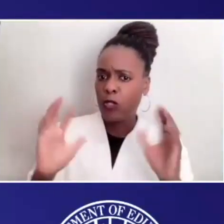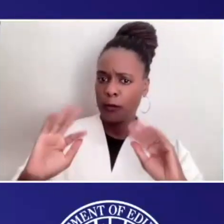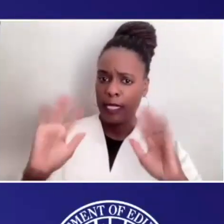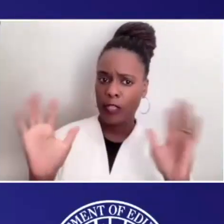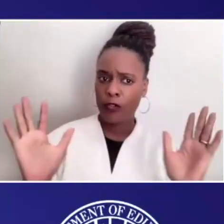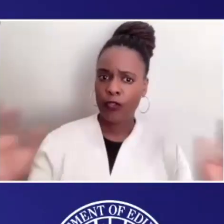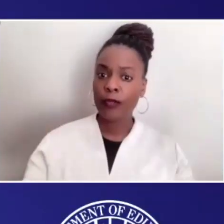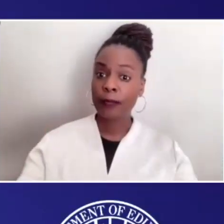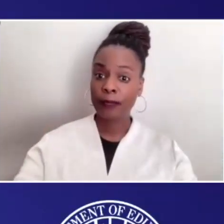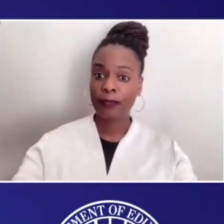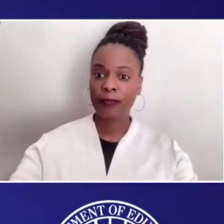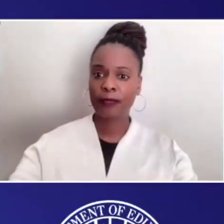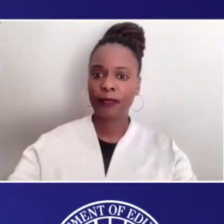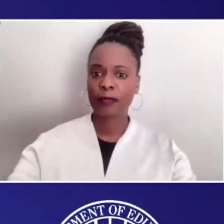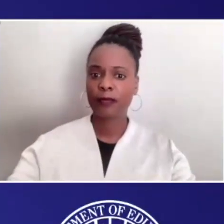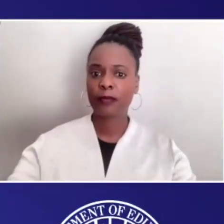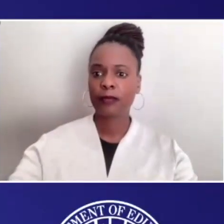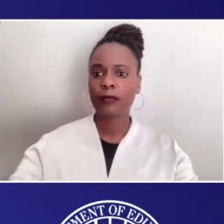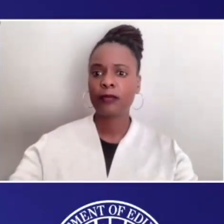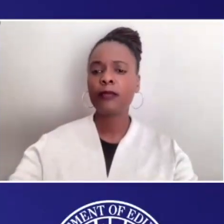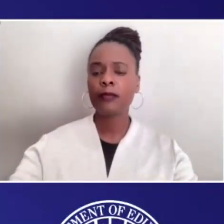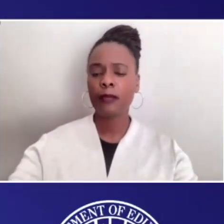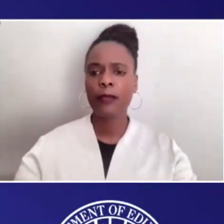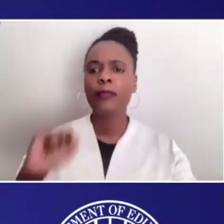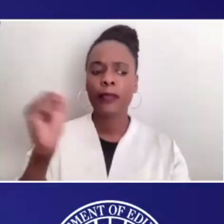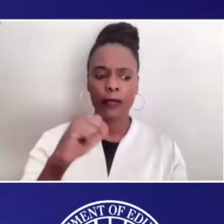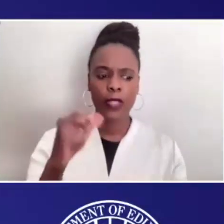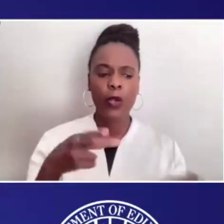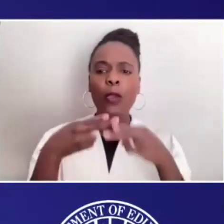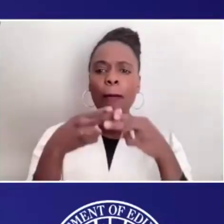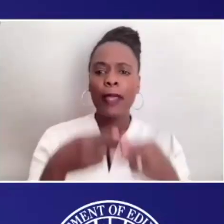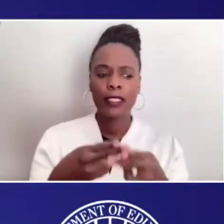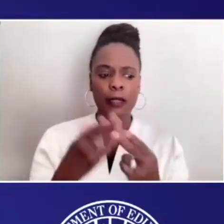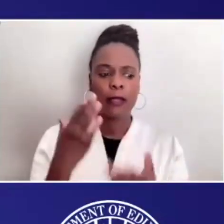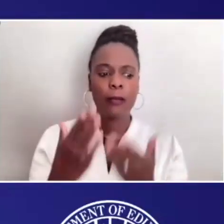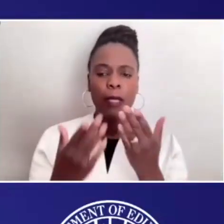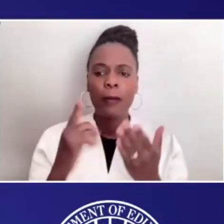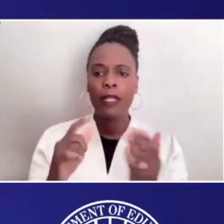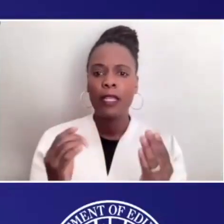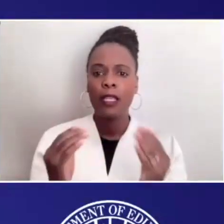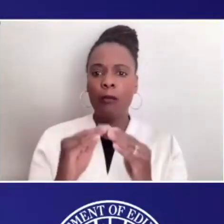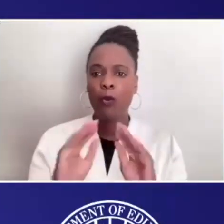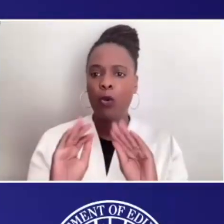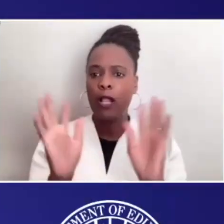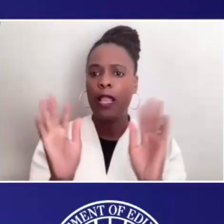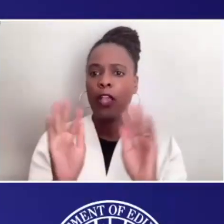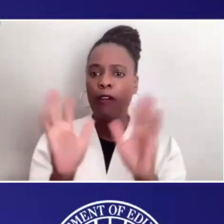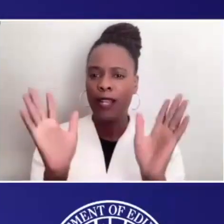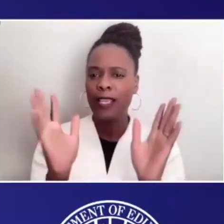I believe we did mention it, but perhaps not with enough clarity to make sure everyone is on the same page. So let's go over that again.